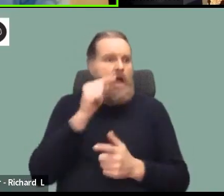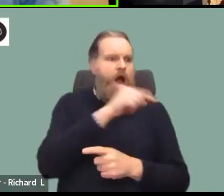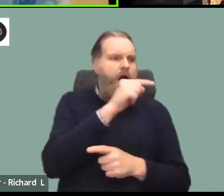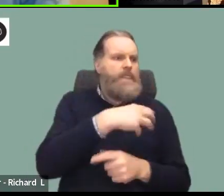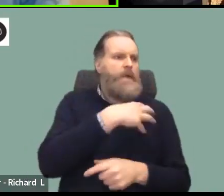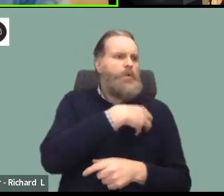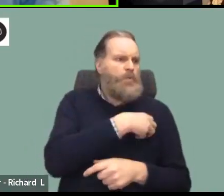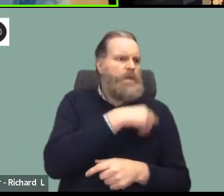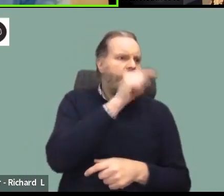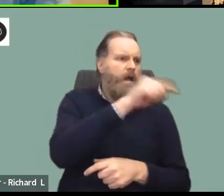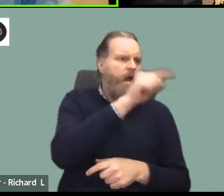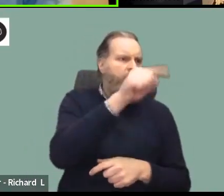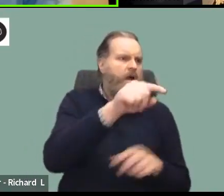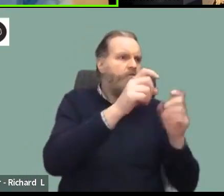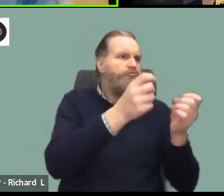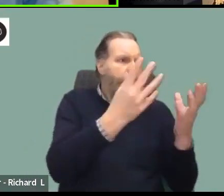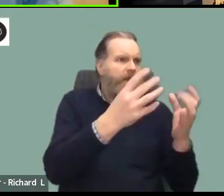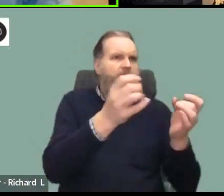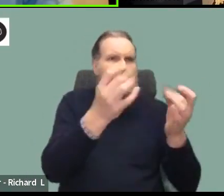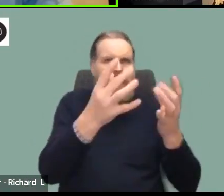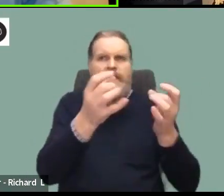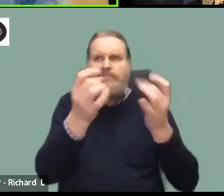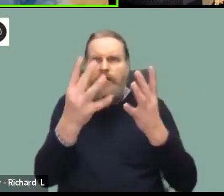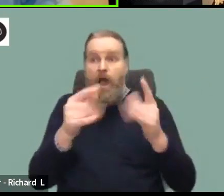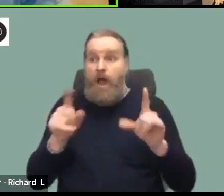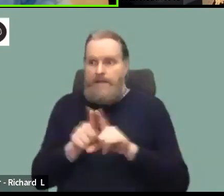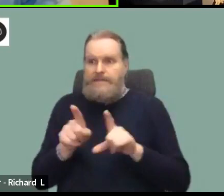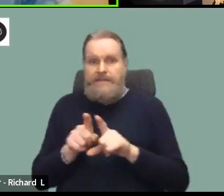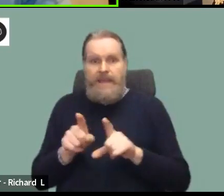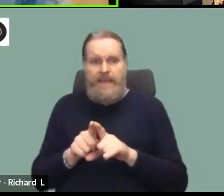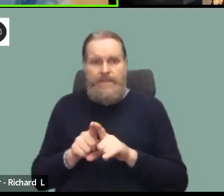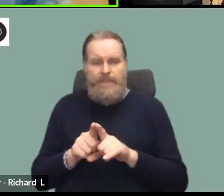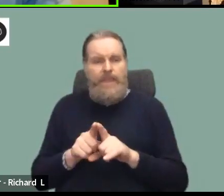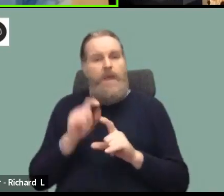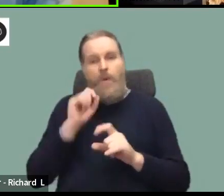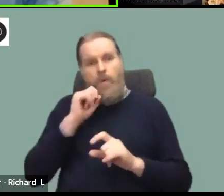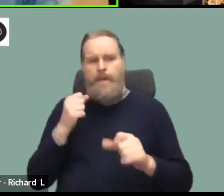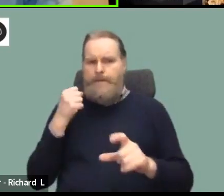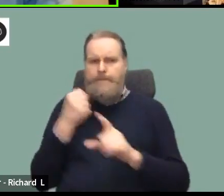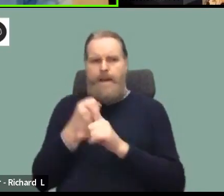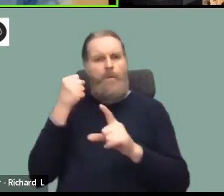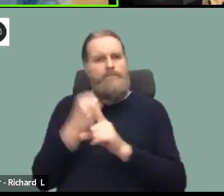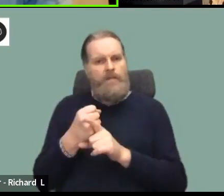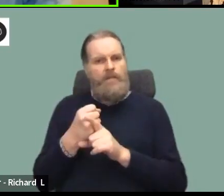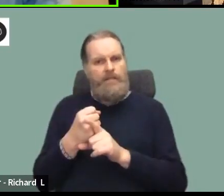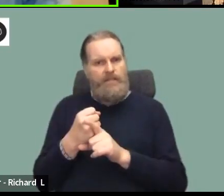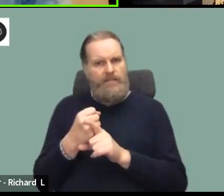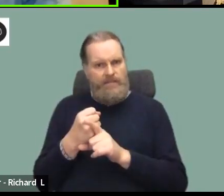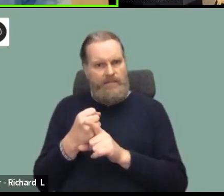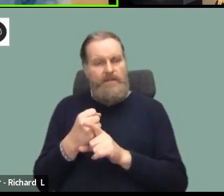example with other unions. It won't be like in 2011 It won't be like in 2011, when we had a one day strike with other Unions and nothing else happened, we will have already